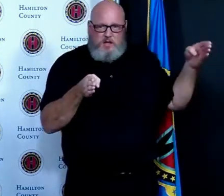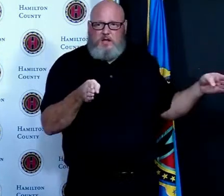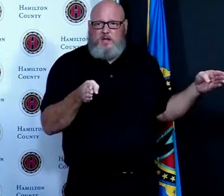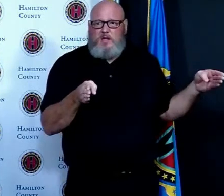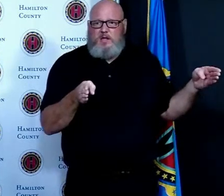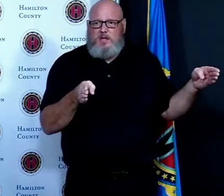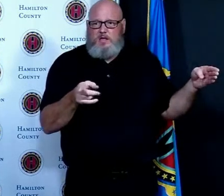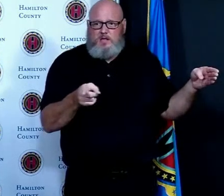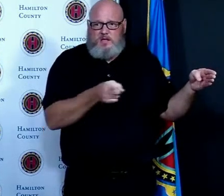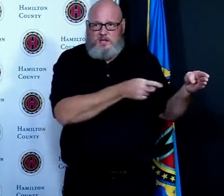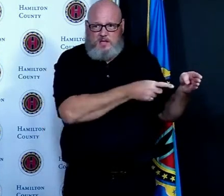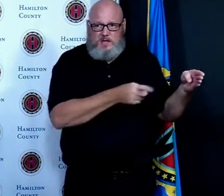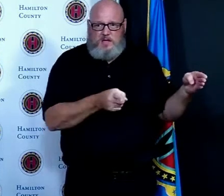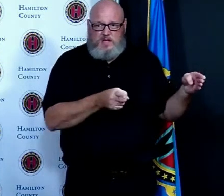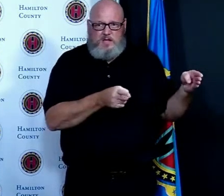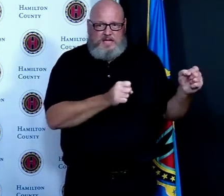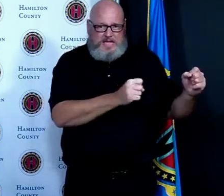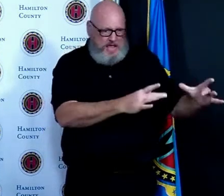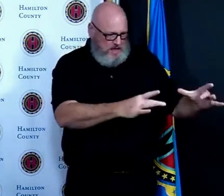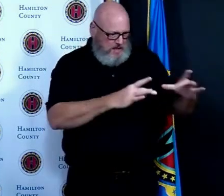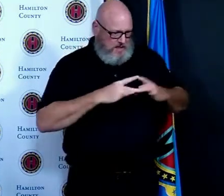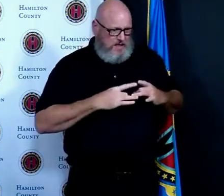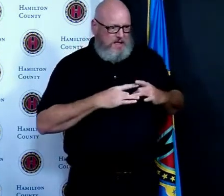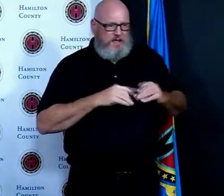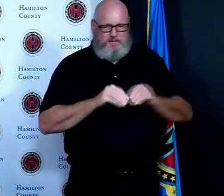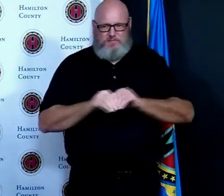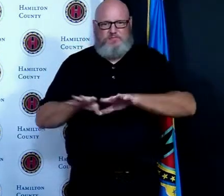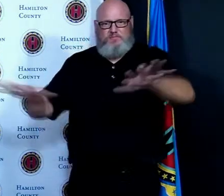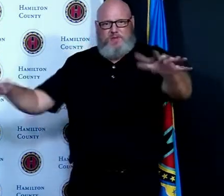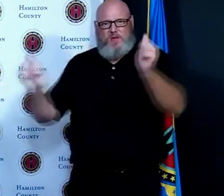that 14 days allows us to find out if you're going to get sick from Covid-19.